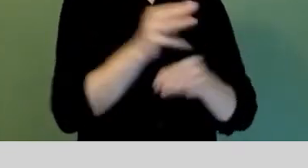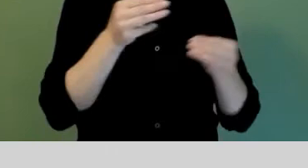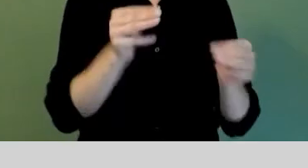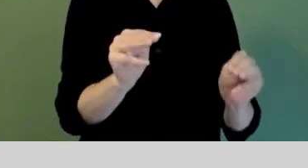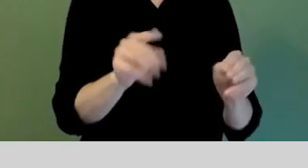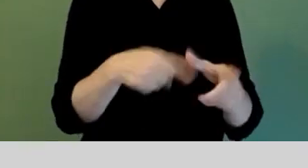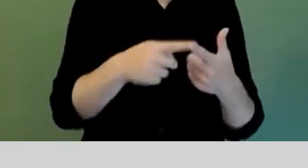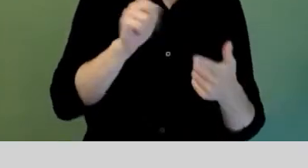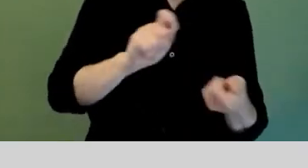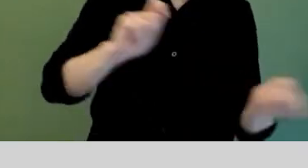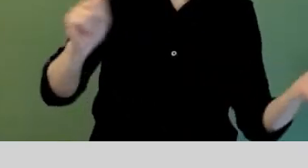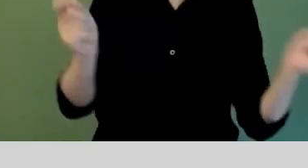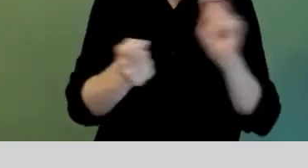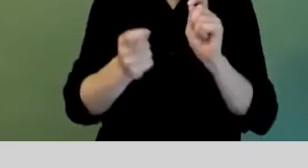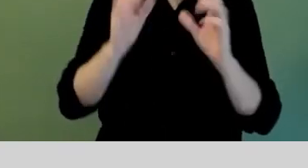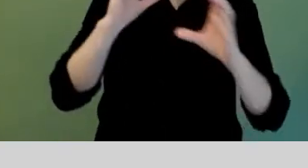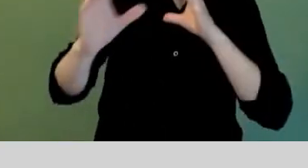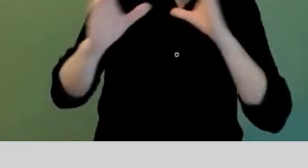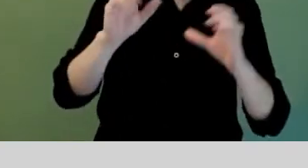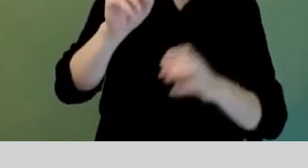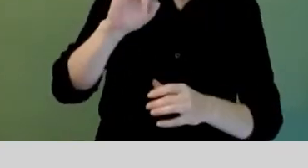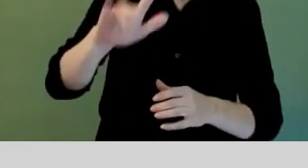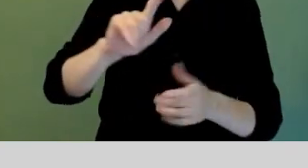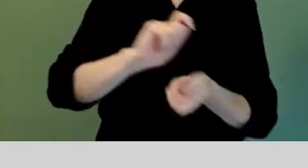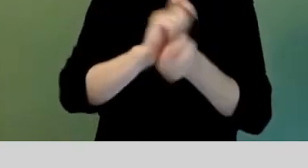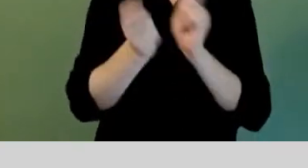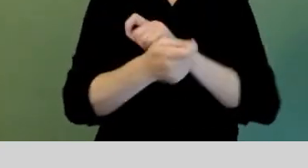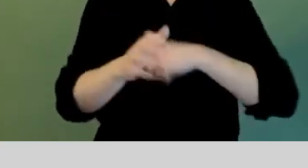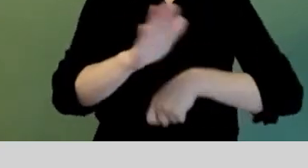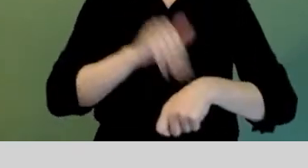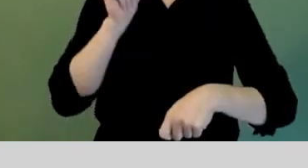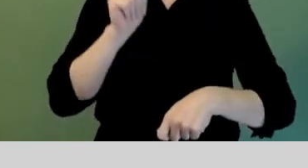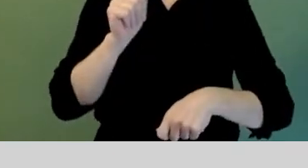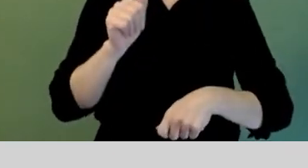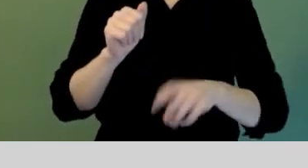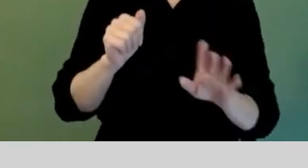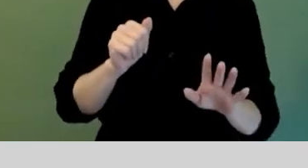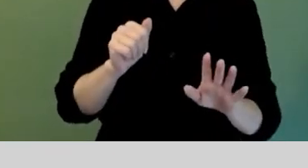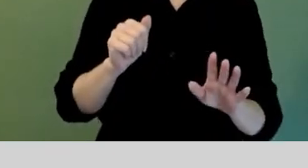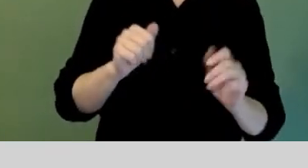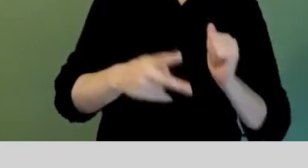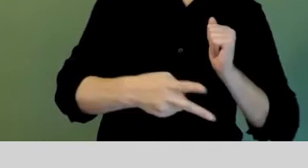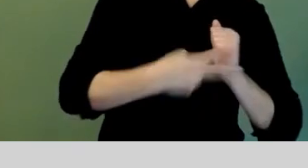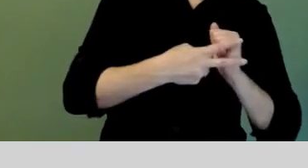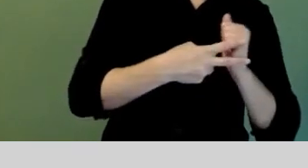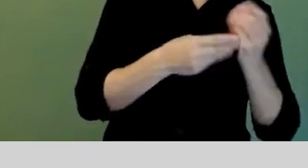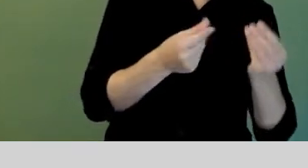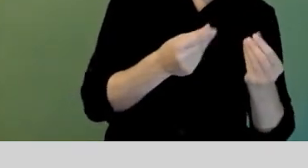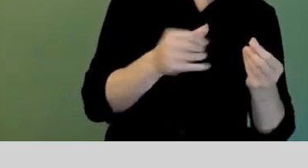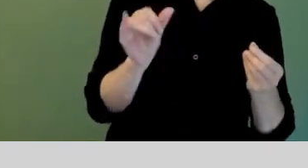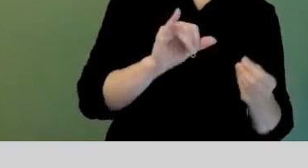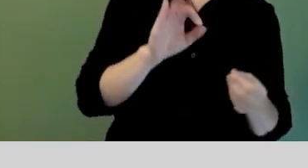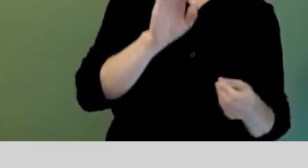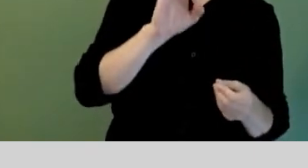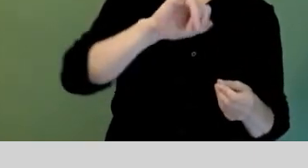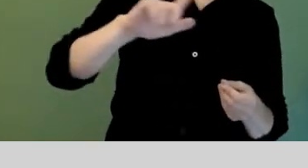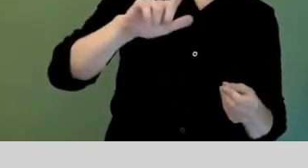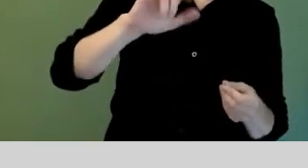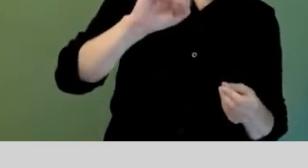and the calling sites are taken care of. And there's no real difference between a stored property like filling here, you can just return a value and a synthetic property